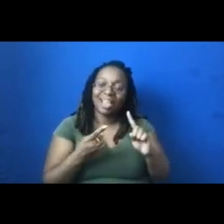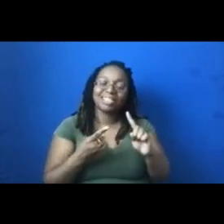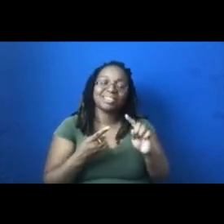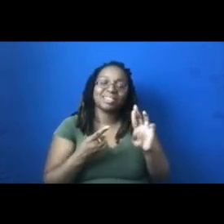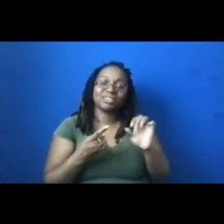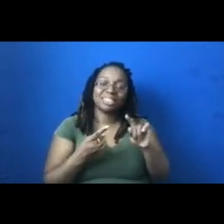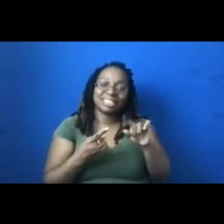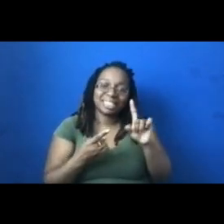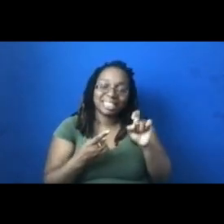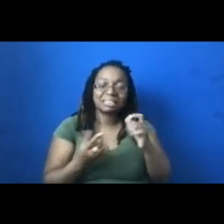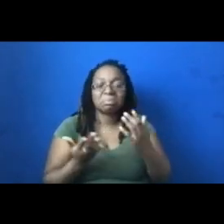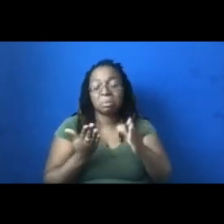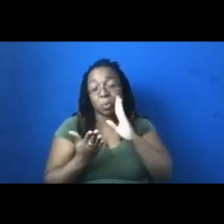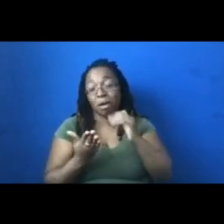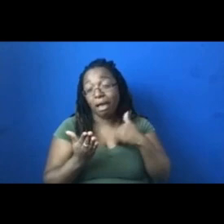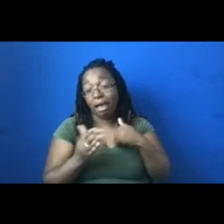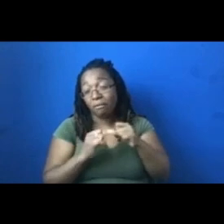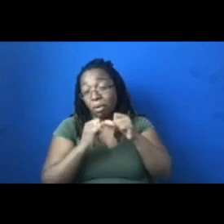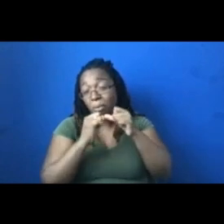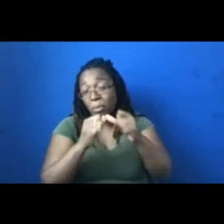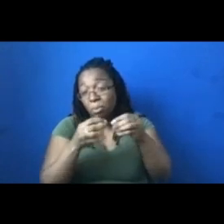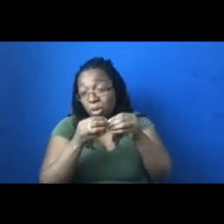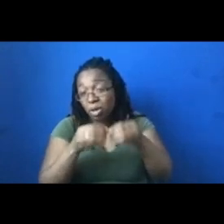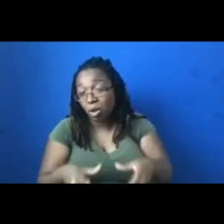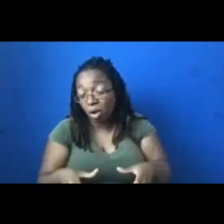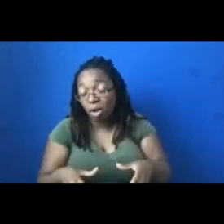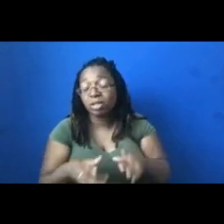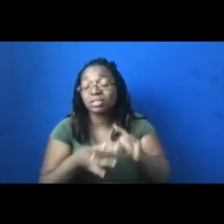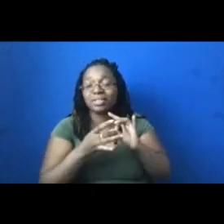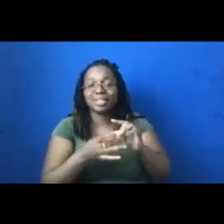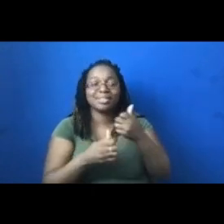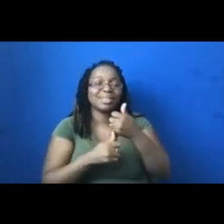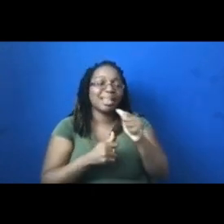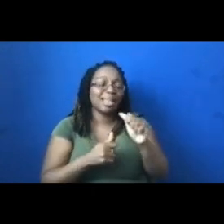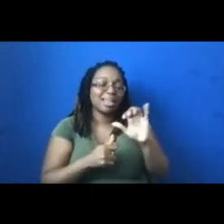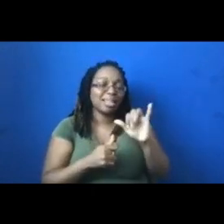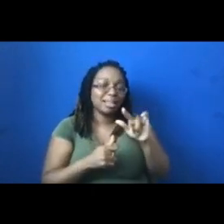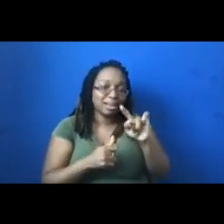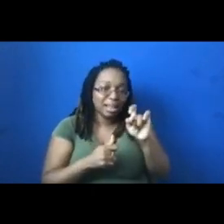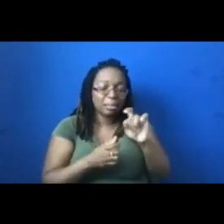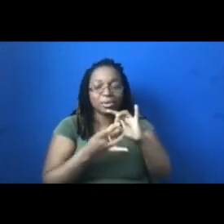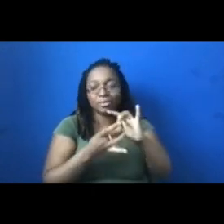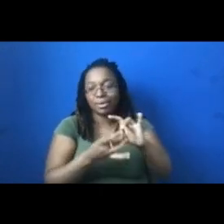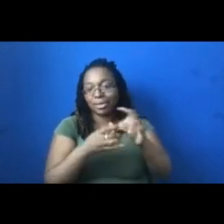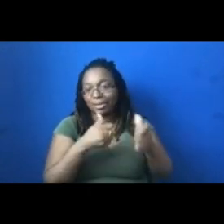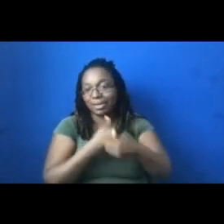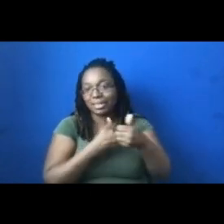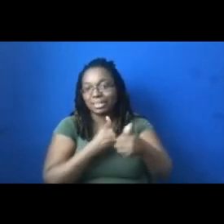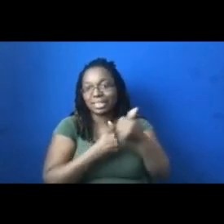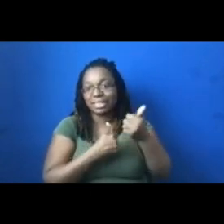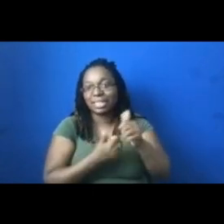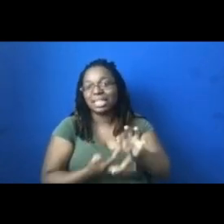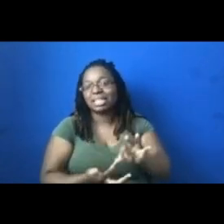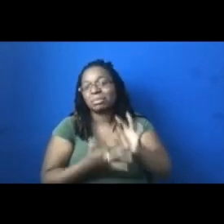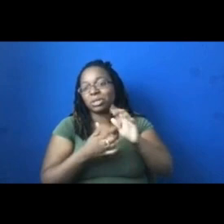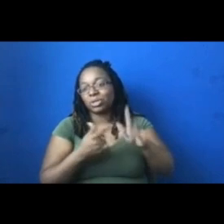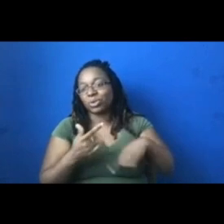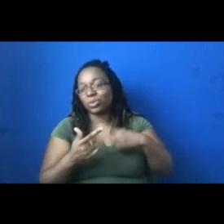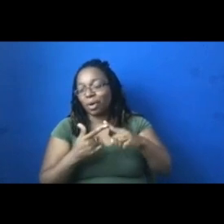permanent loss following acute climate related hazards, especially as the intensity and frequency of climate related